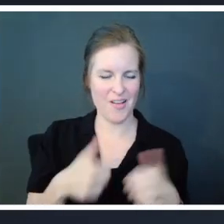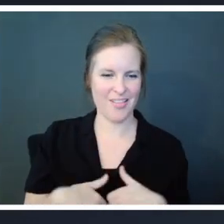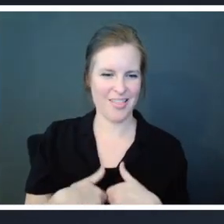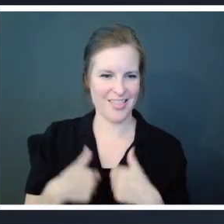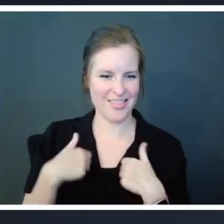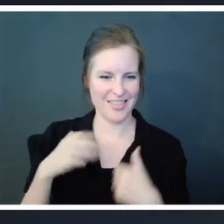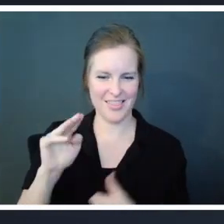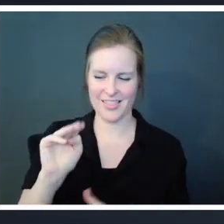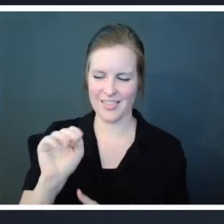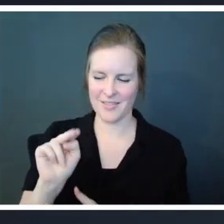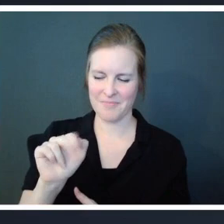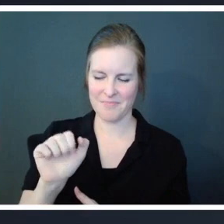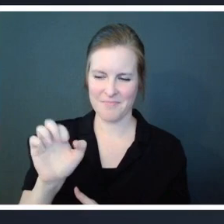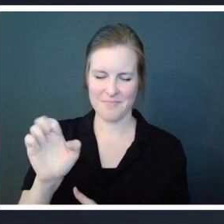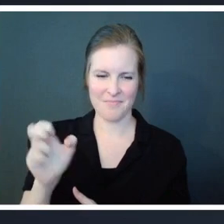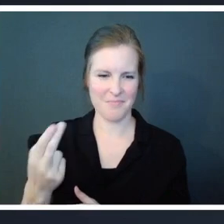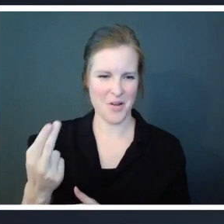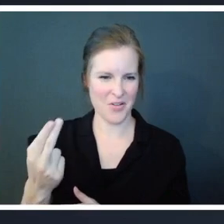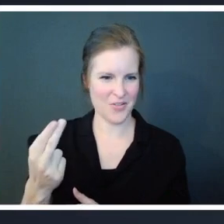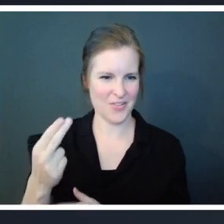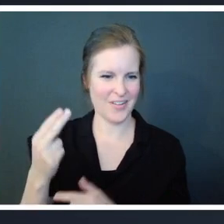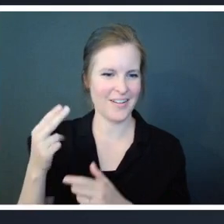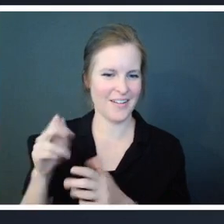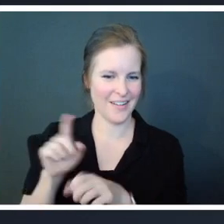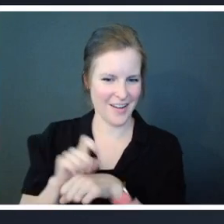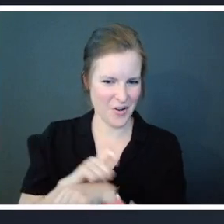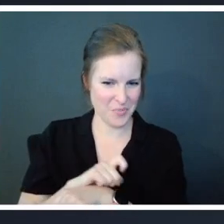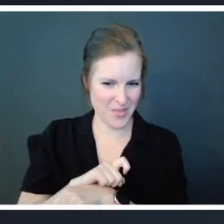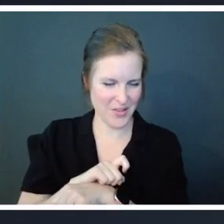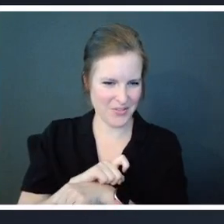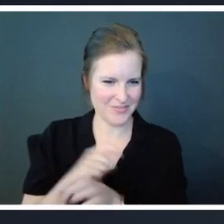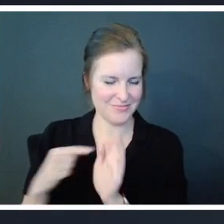box. And they're, you know, feeding on the leaves. She's waiting for them to build their -- each